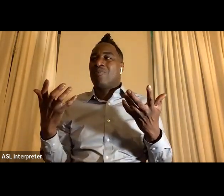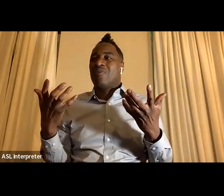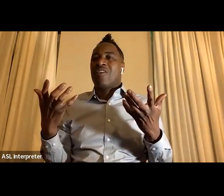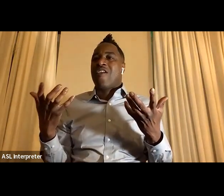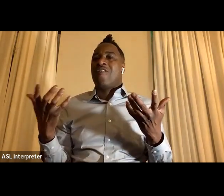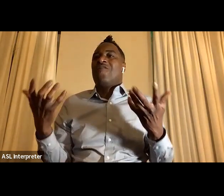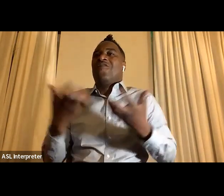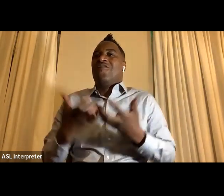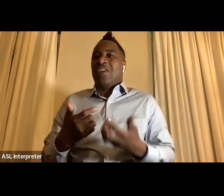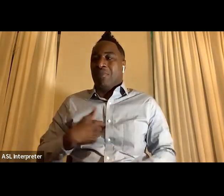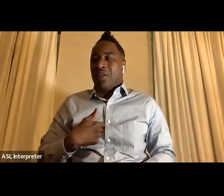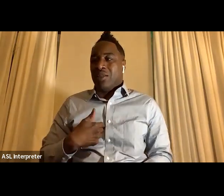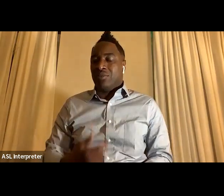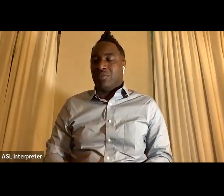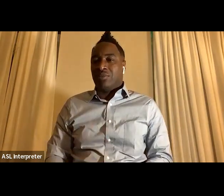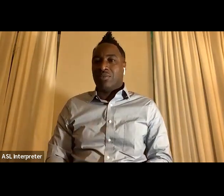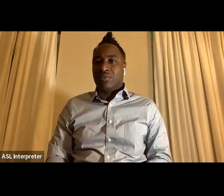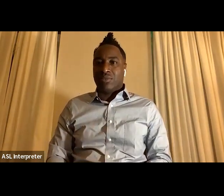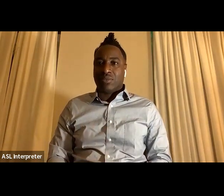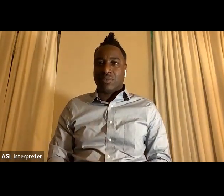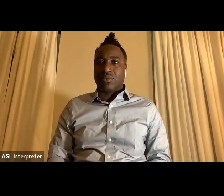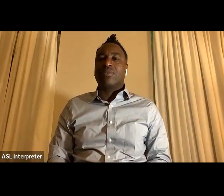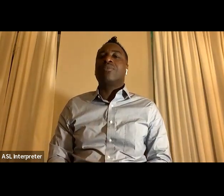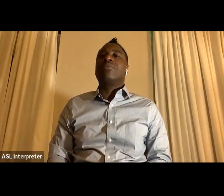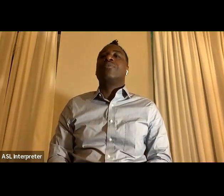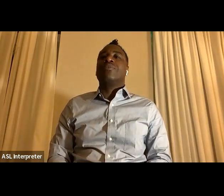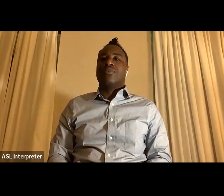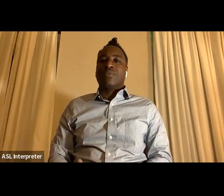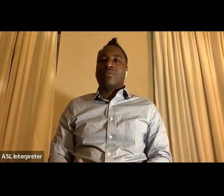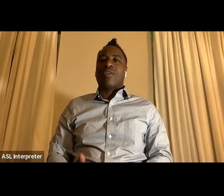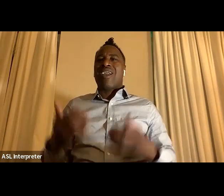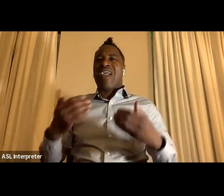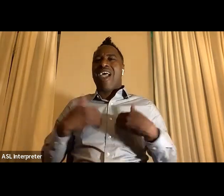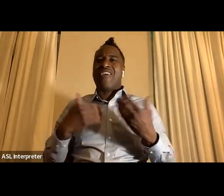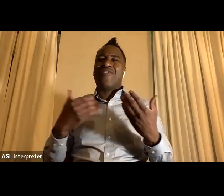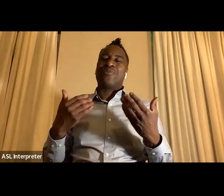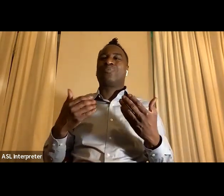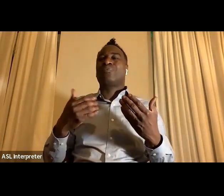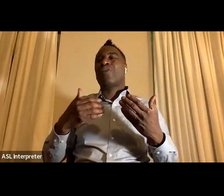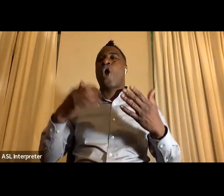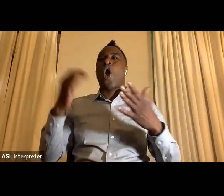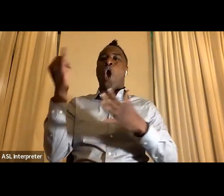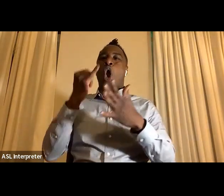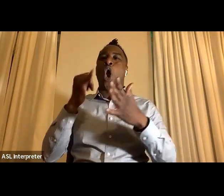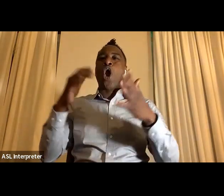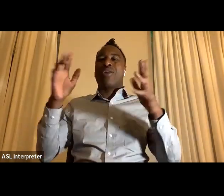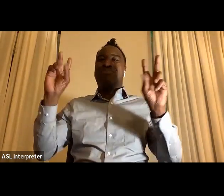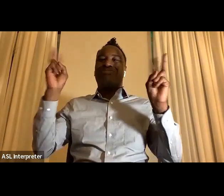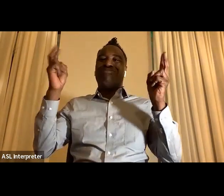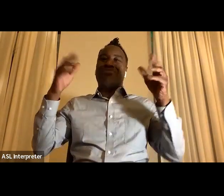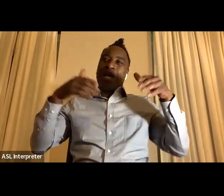You noticed like they have like art parades and stuff like that, but it's it just feels like,